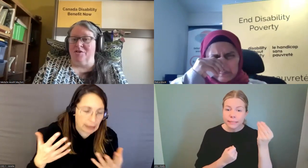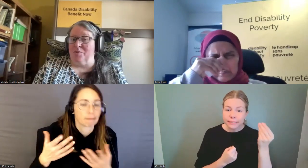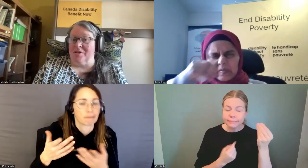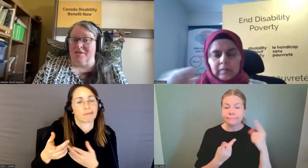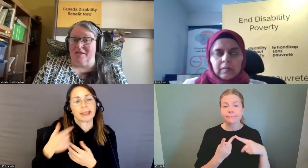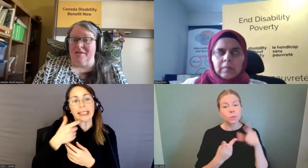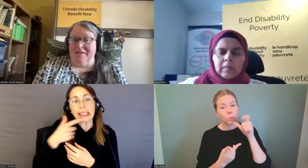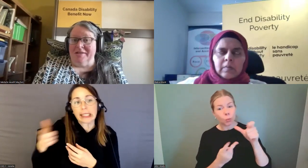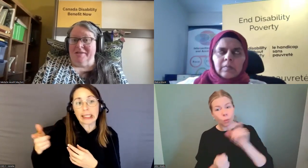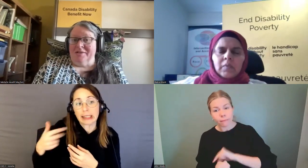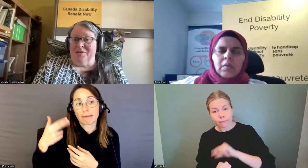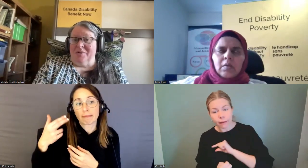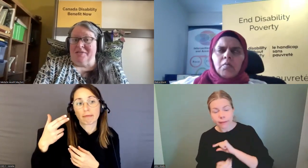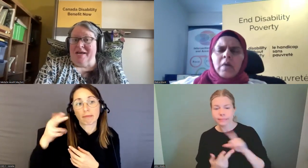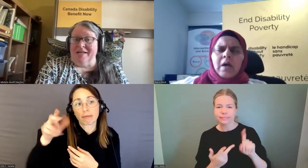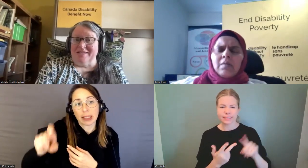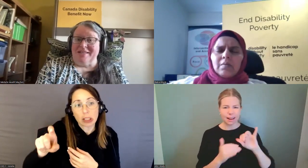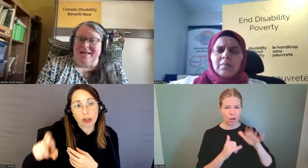DO YOU WANT TO ANSWER THAT?